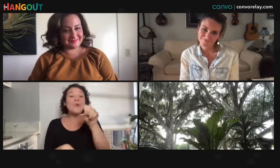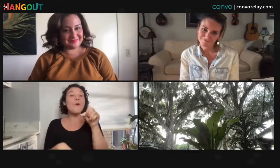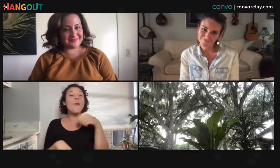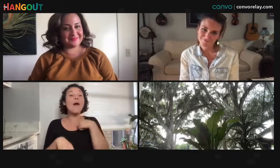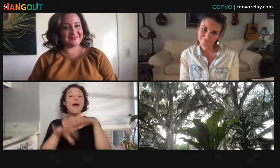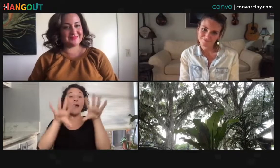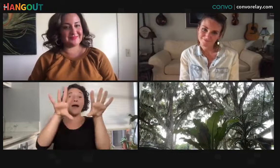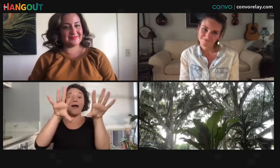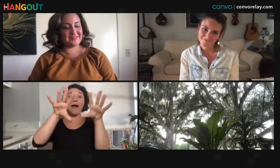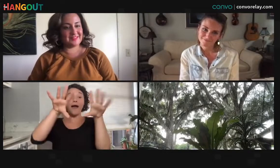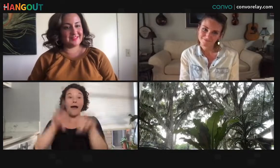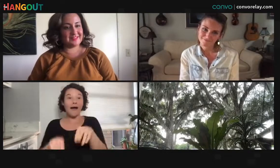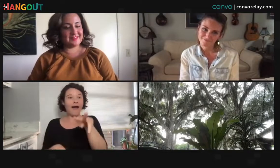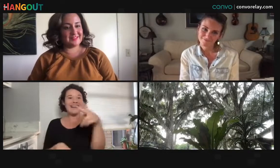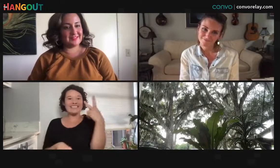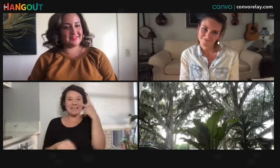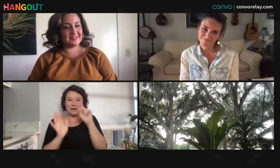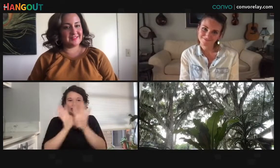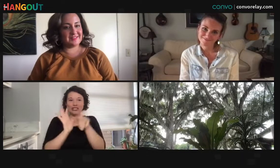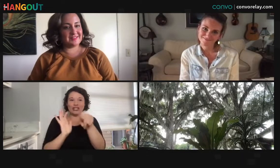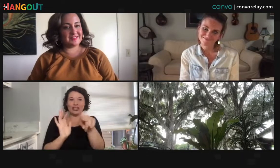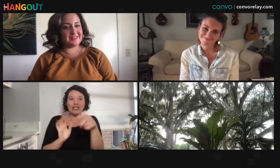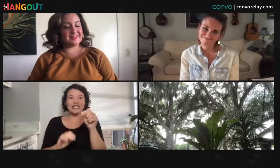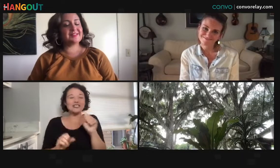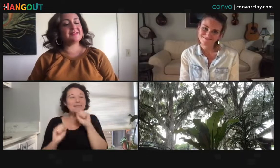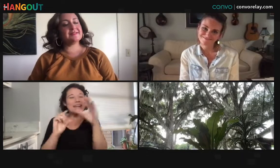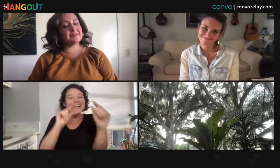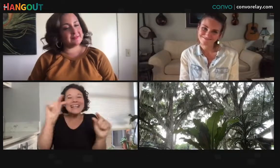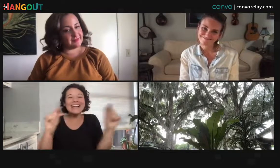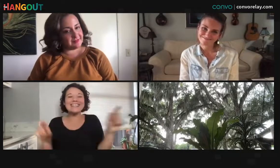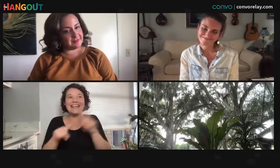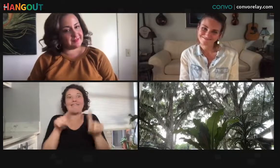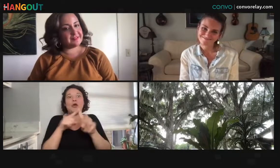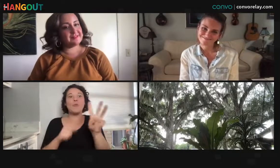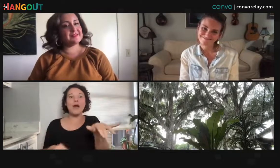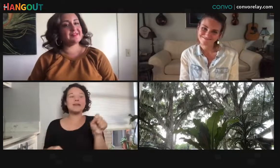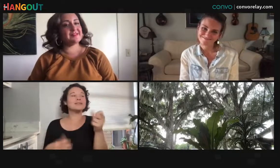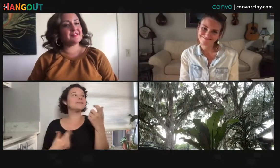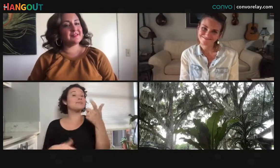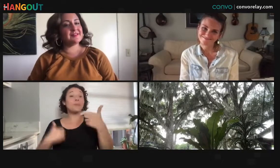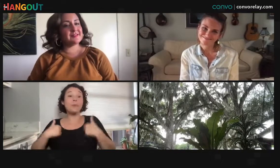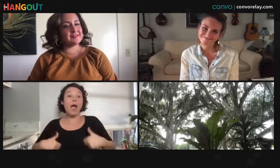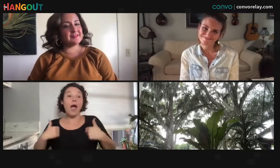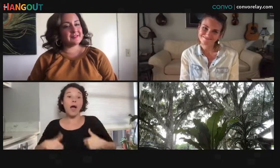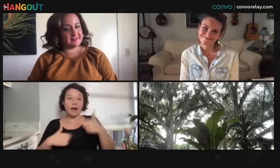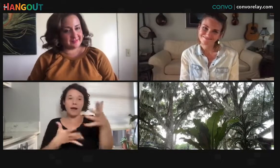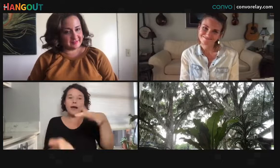nature some image of nature so when i turn off this zoom session for example i'll be able to see